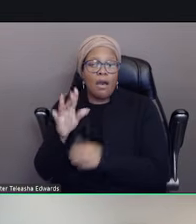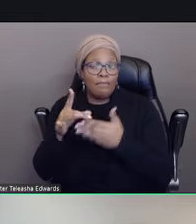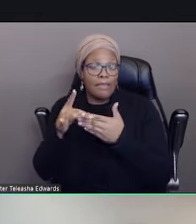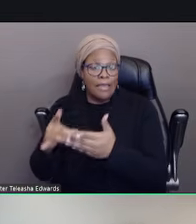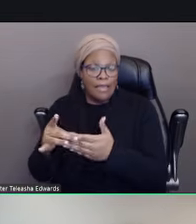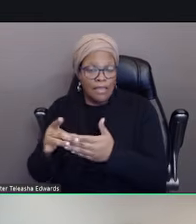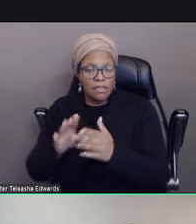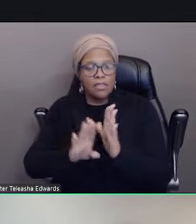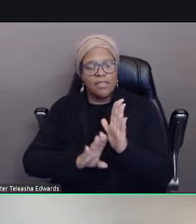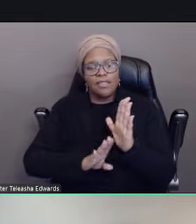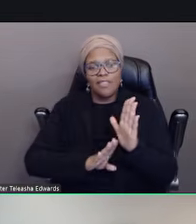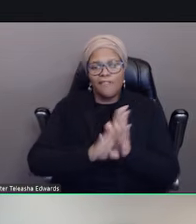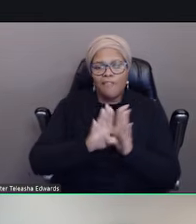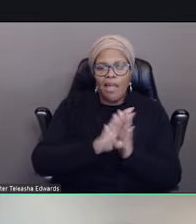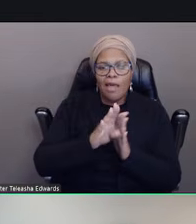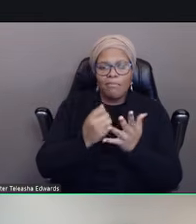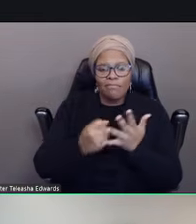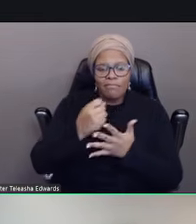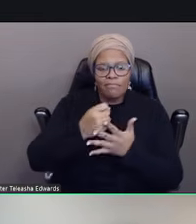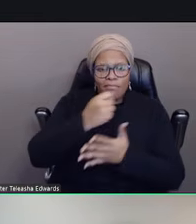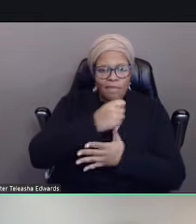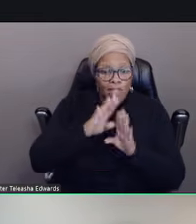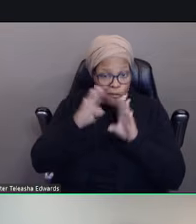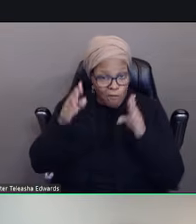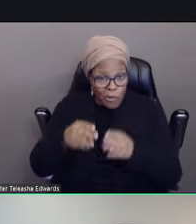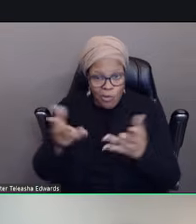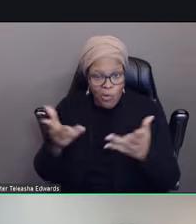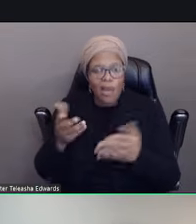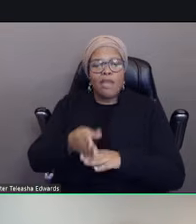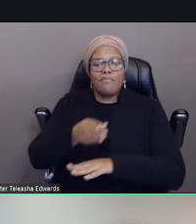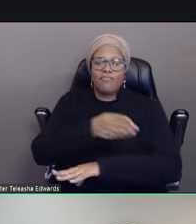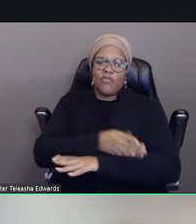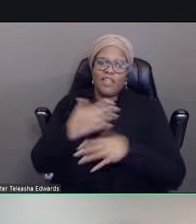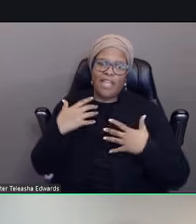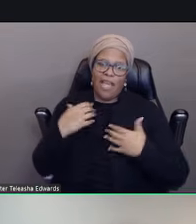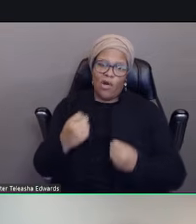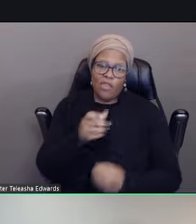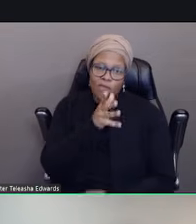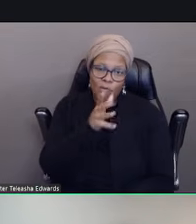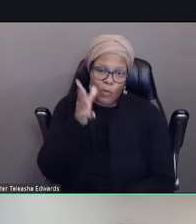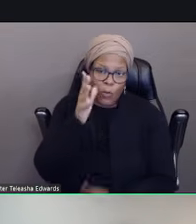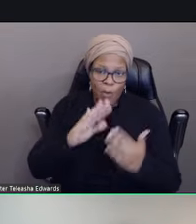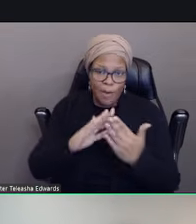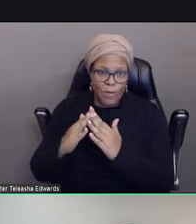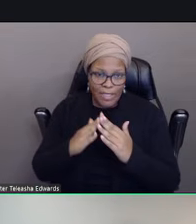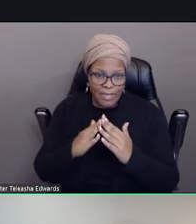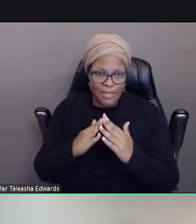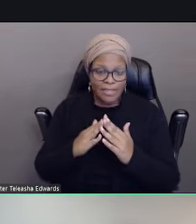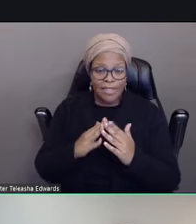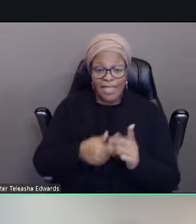are focused on improving the health of our rural communities. Each region will have an opportunity